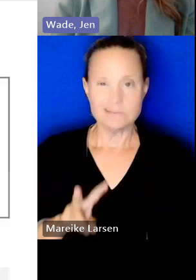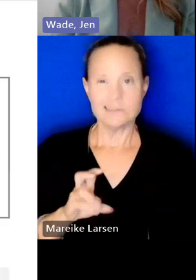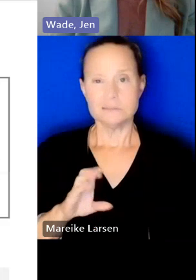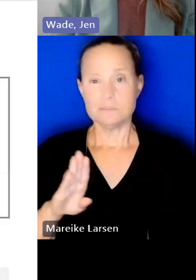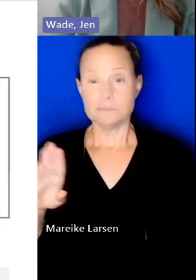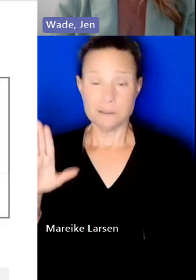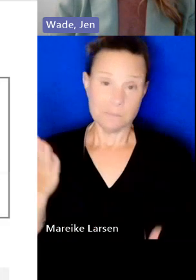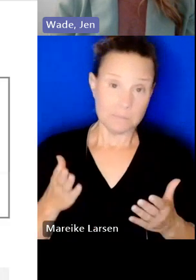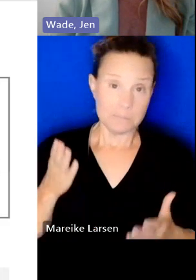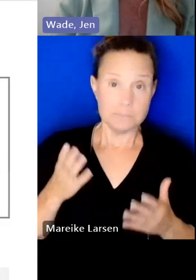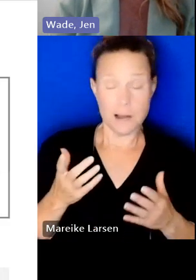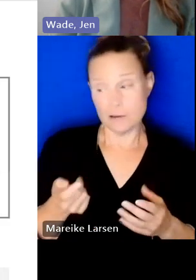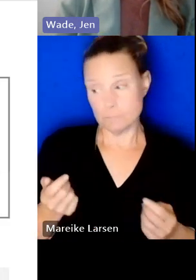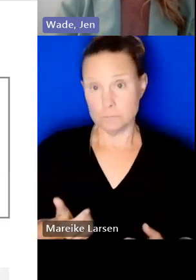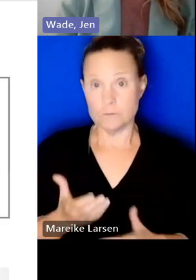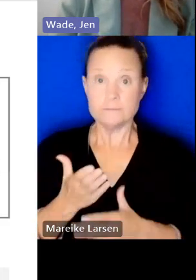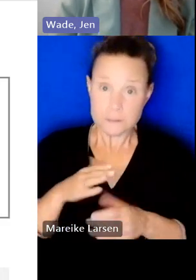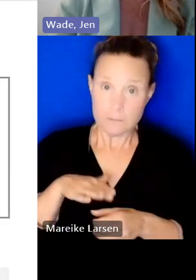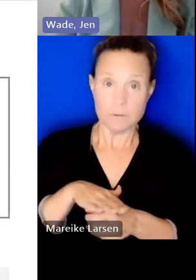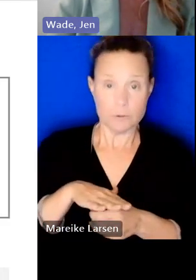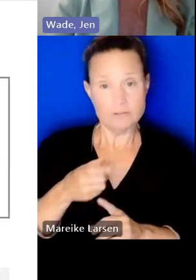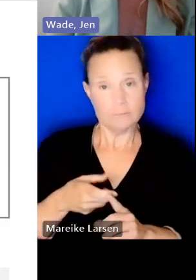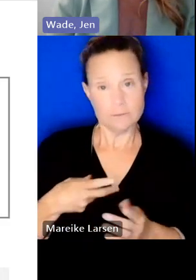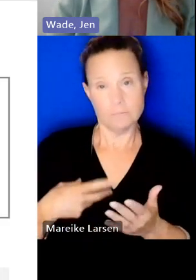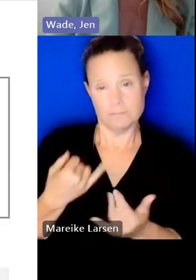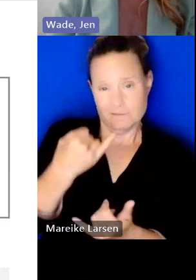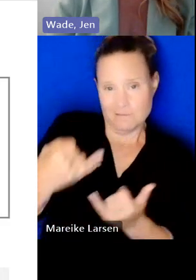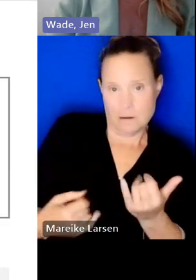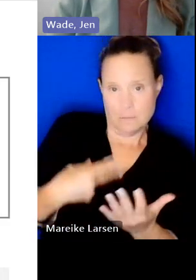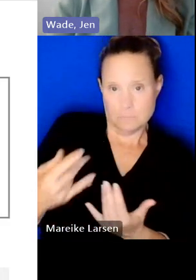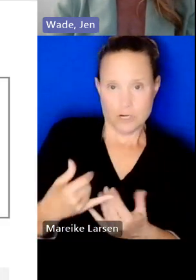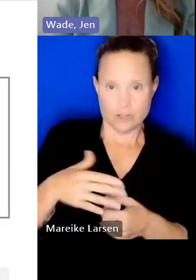VCB may remove locations from the final project areas pending the unlicensed